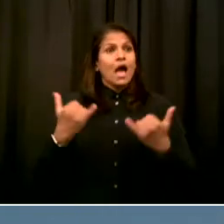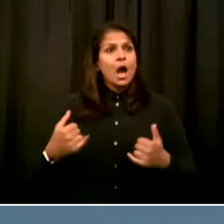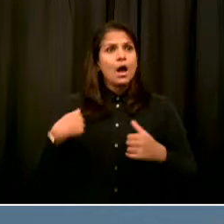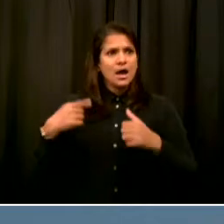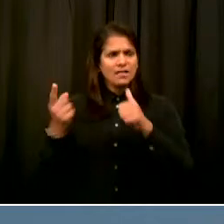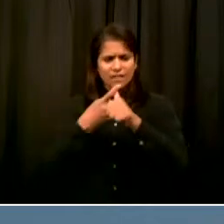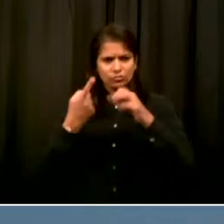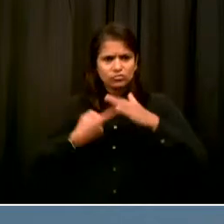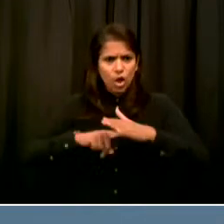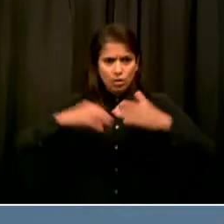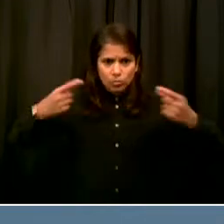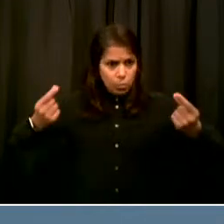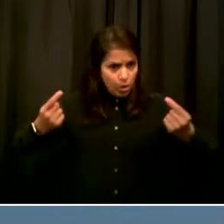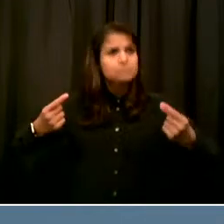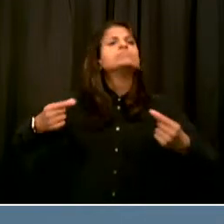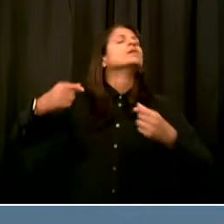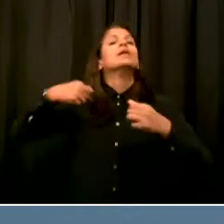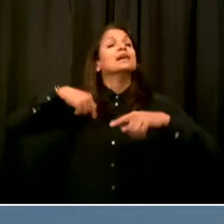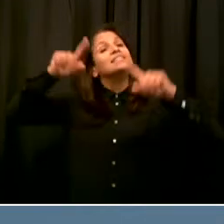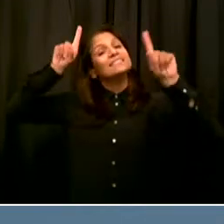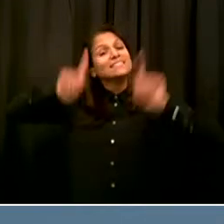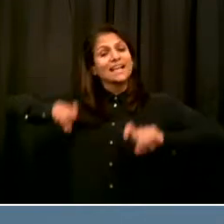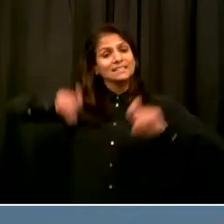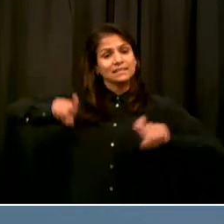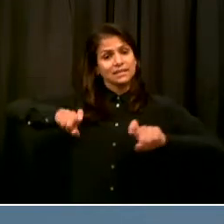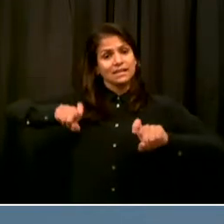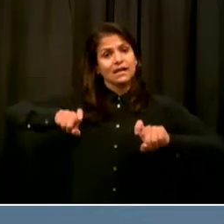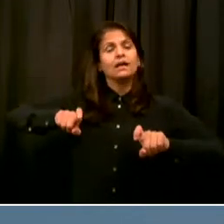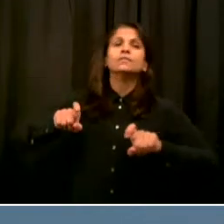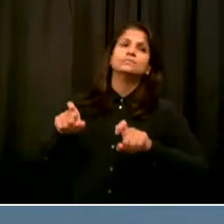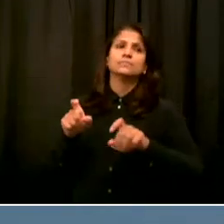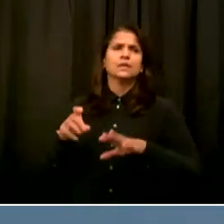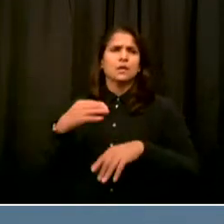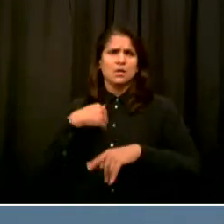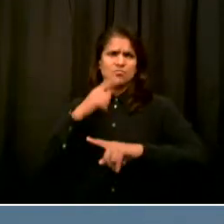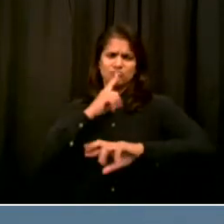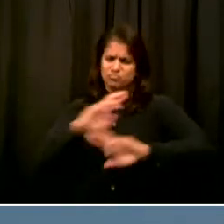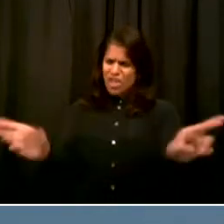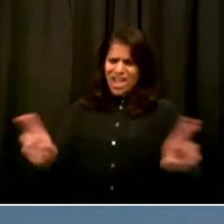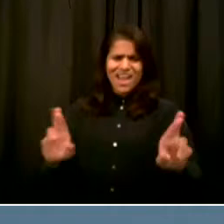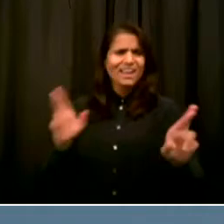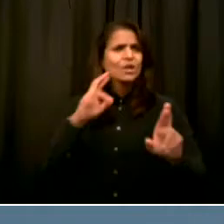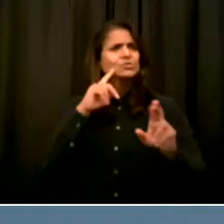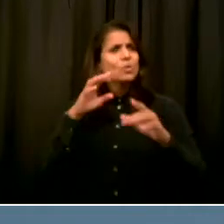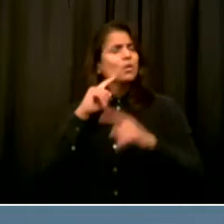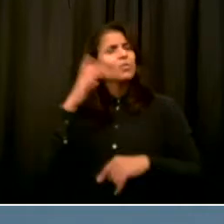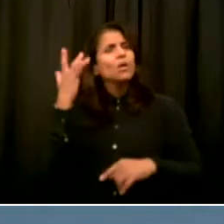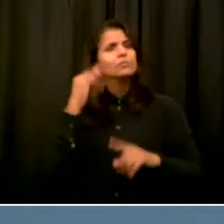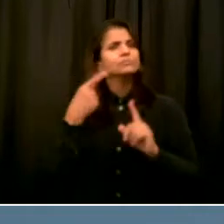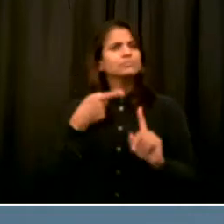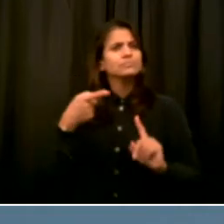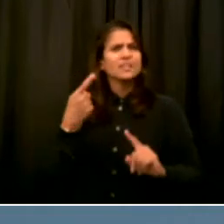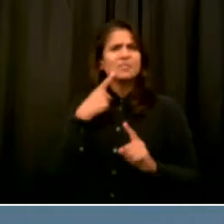WE NEVER WANT TO SEE AN UPTICK IN ANY OF OUR R COMMUNITIES HOWEVER WE HAVE DEALT A MASSIVE TESTING SYSTEM.